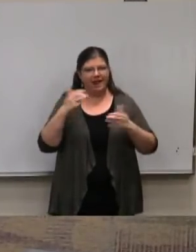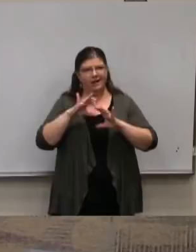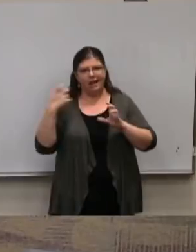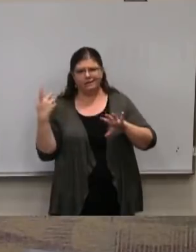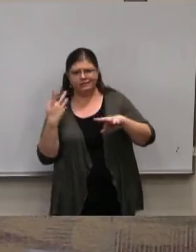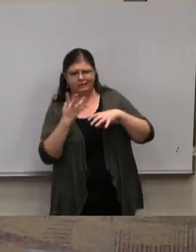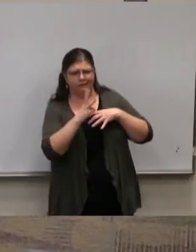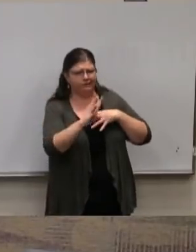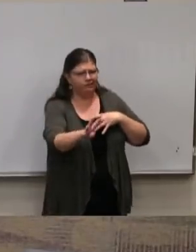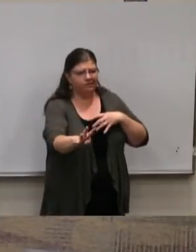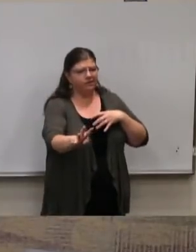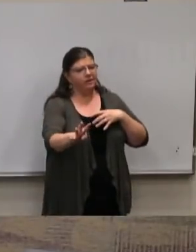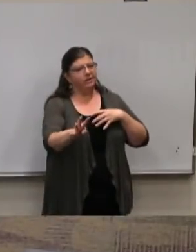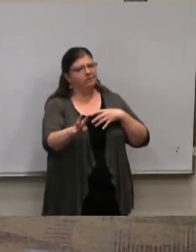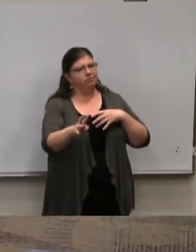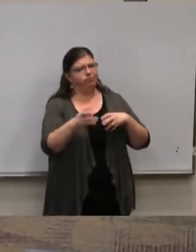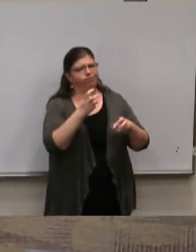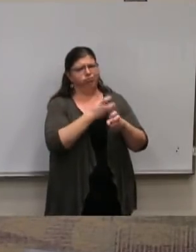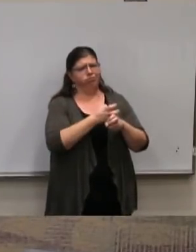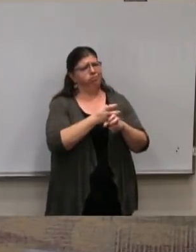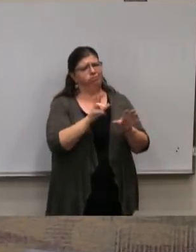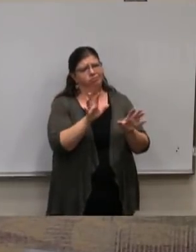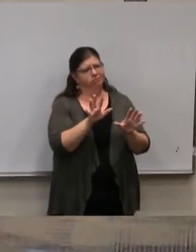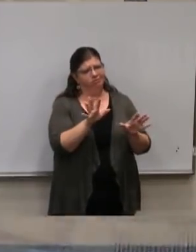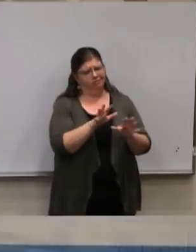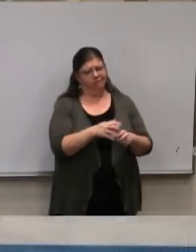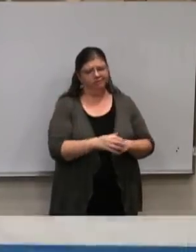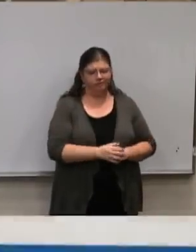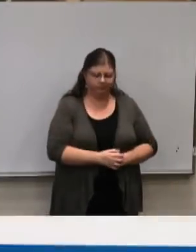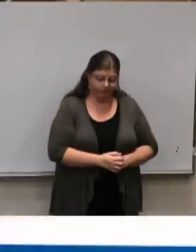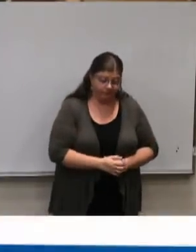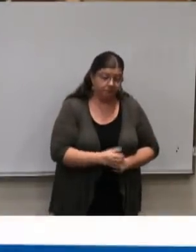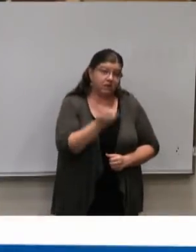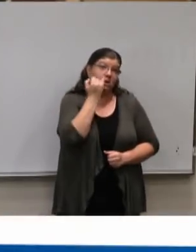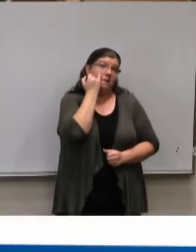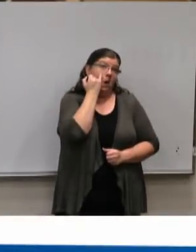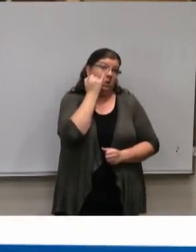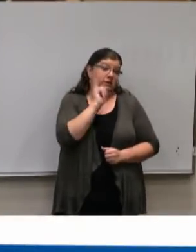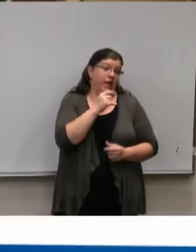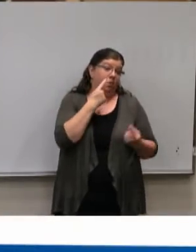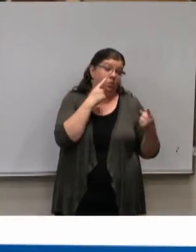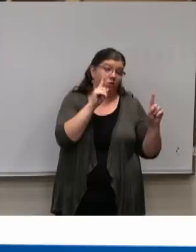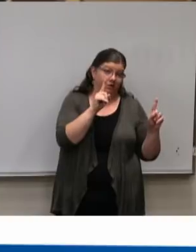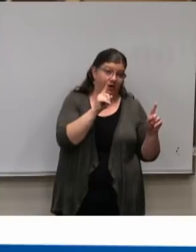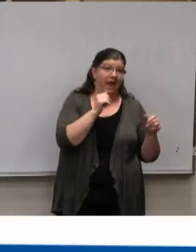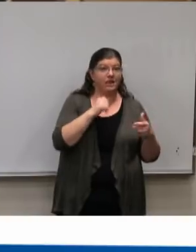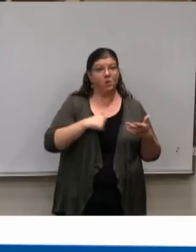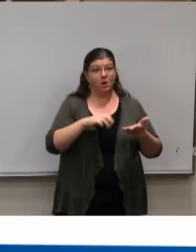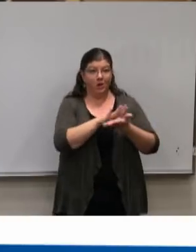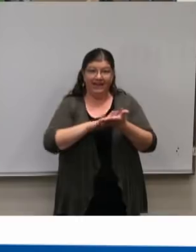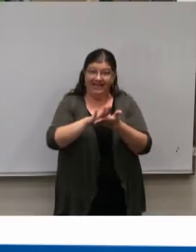So that that's difficult enough as it is. So let's say that that would work even and then we're going to sanitize the class in between classes.